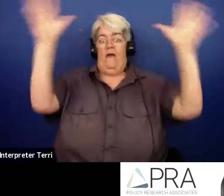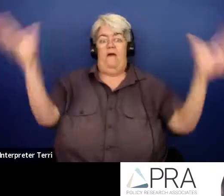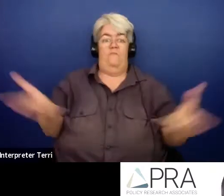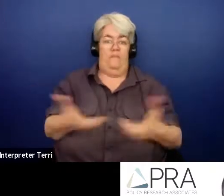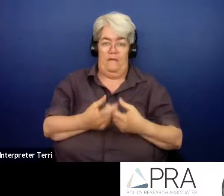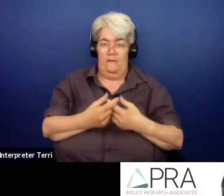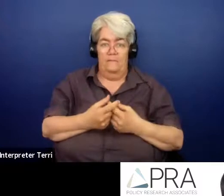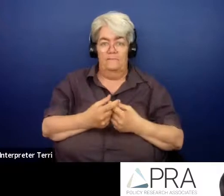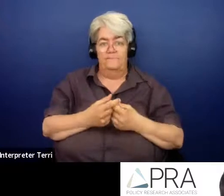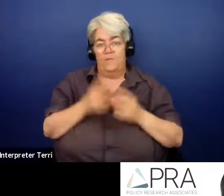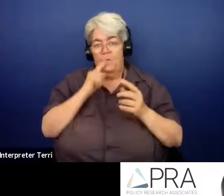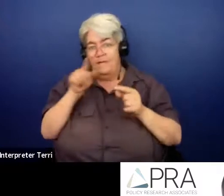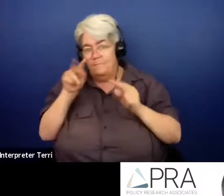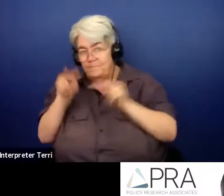what I always try to remind folks of and